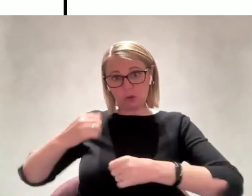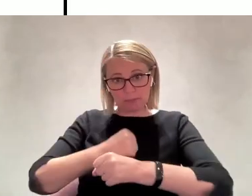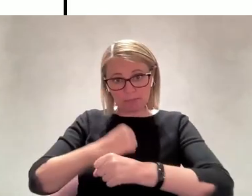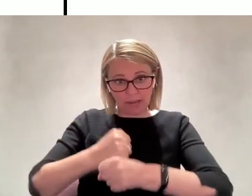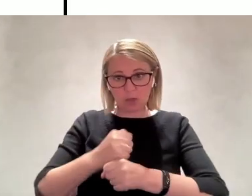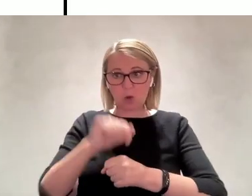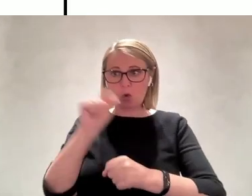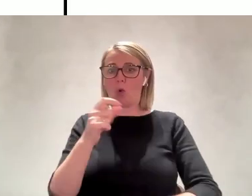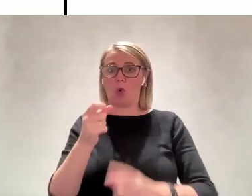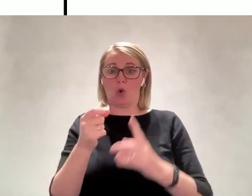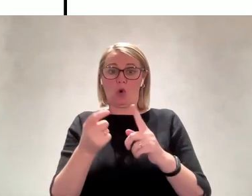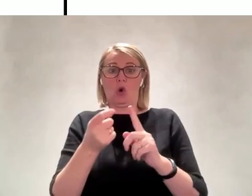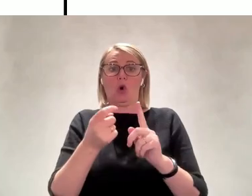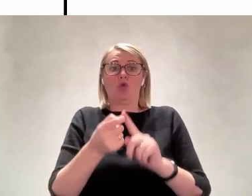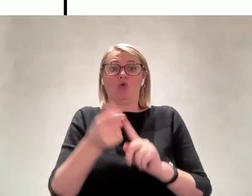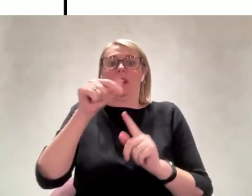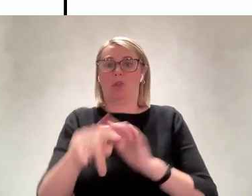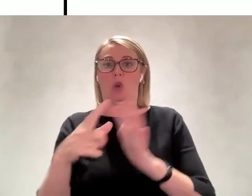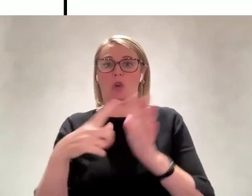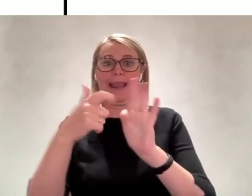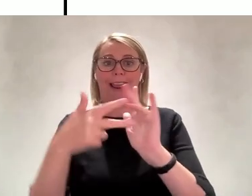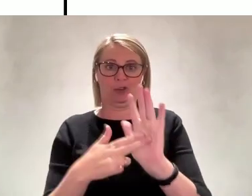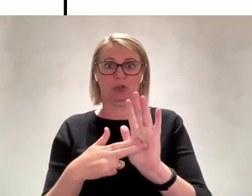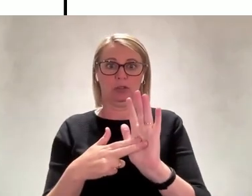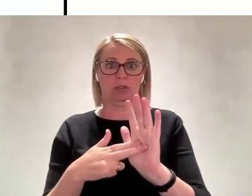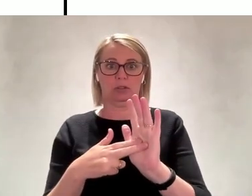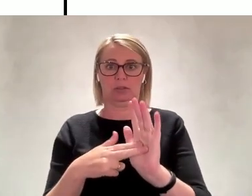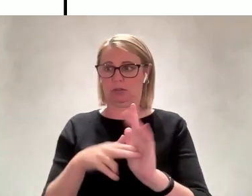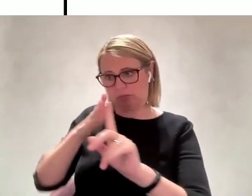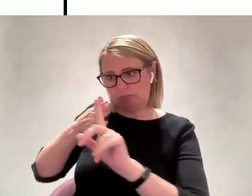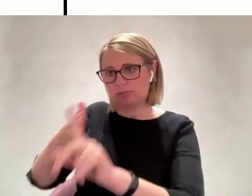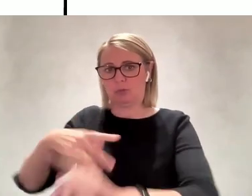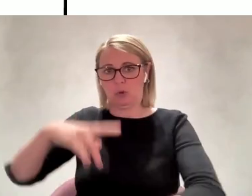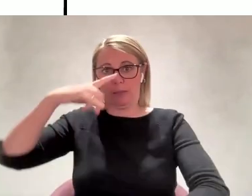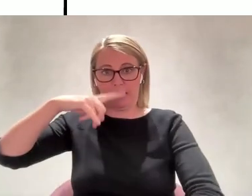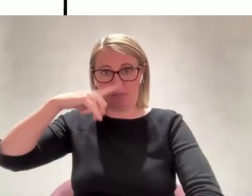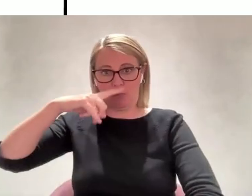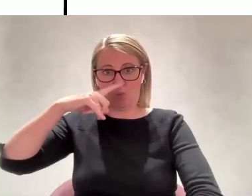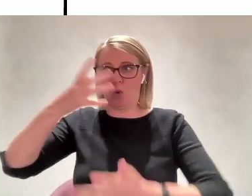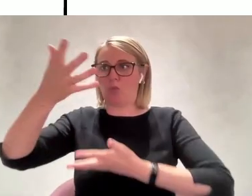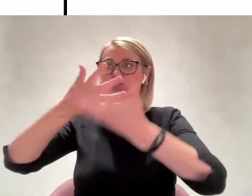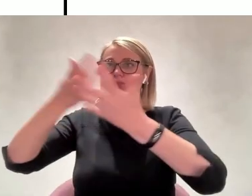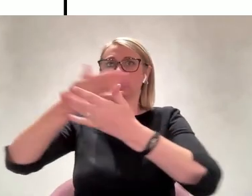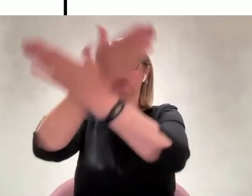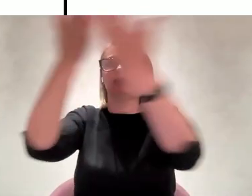or triggering actions that may affect individuals and any interaction with the public.